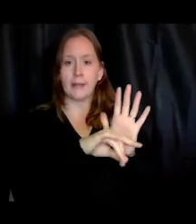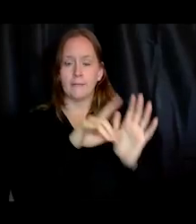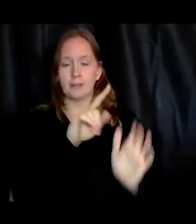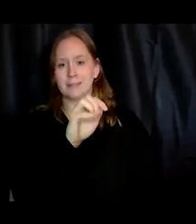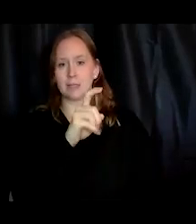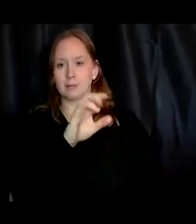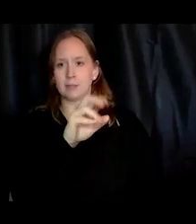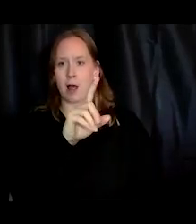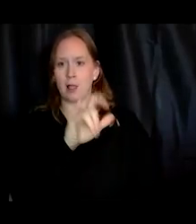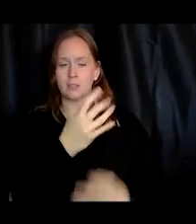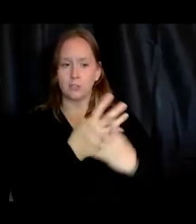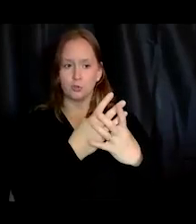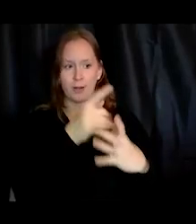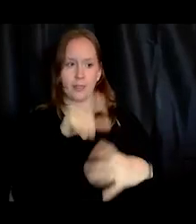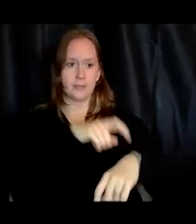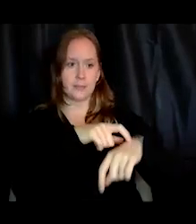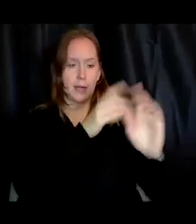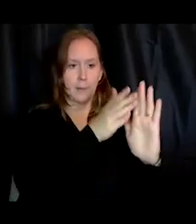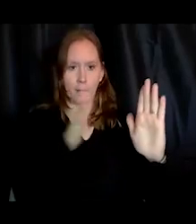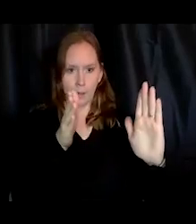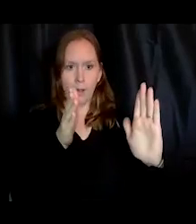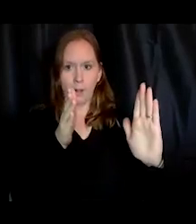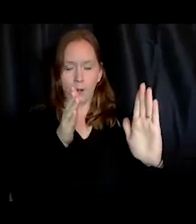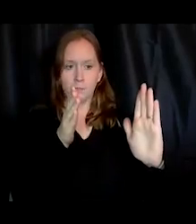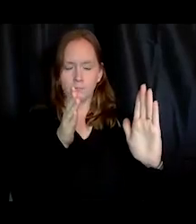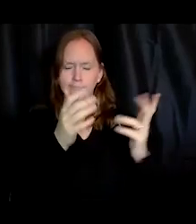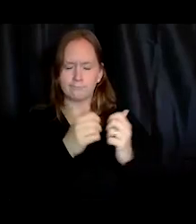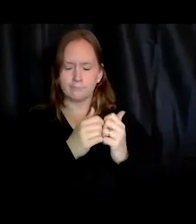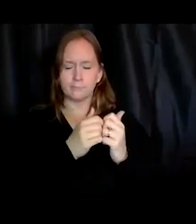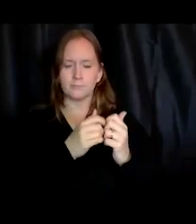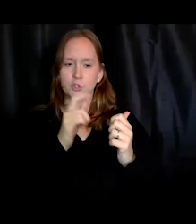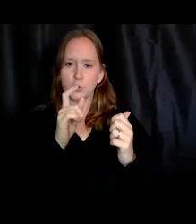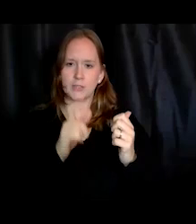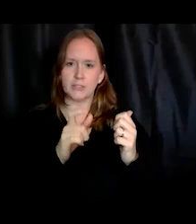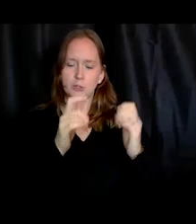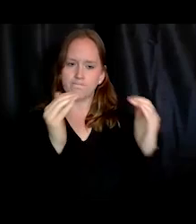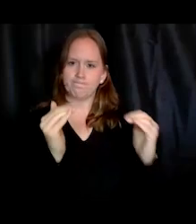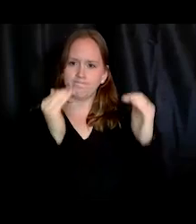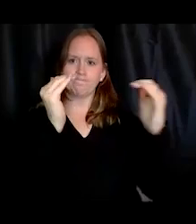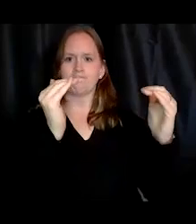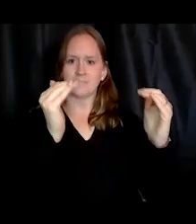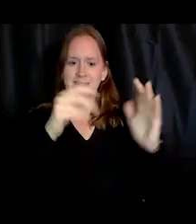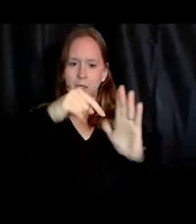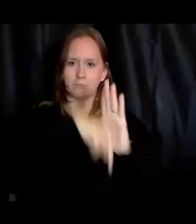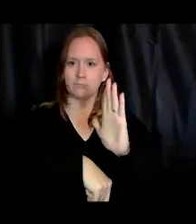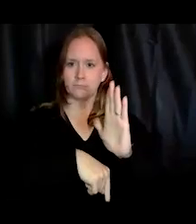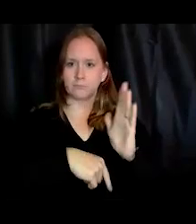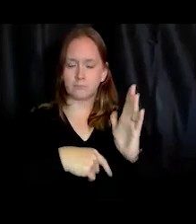during this time period. You need to take it a step further and be able to explain their continued symptoms